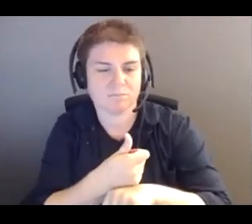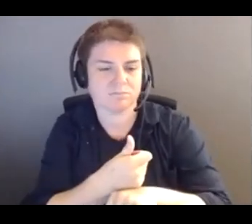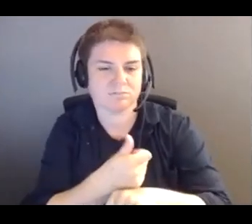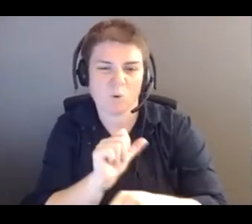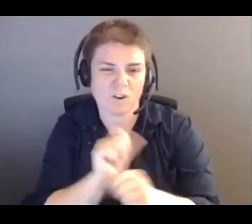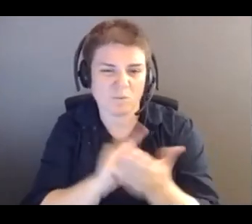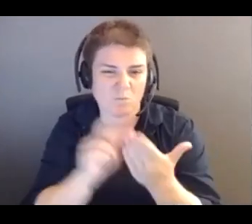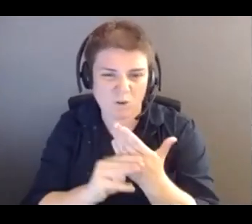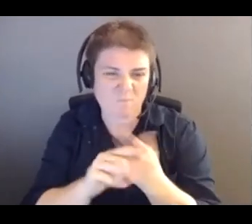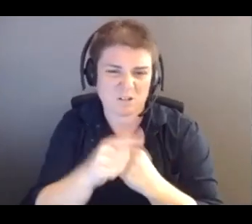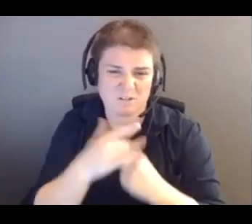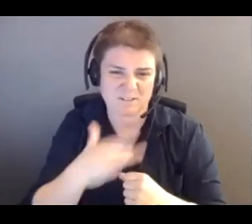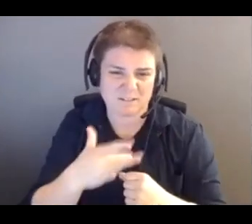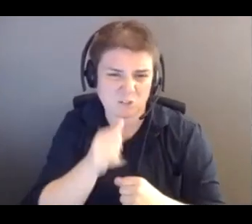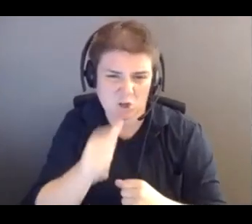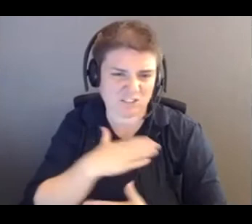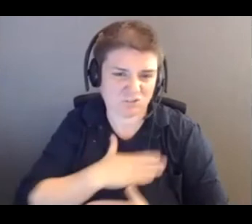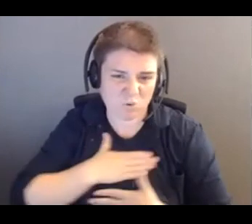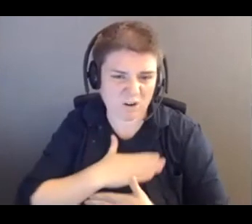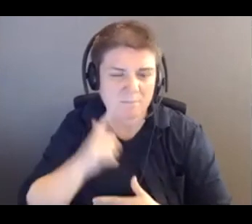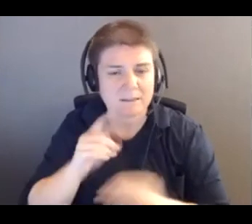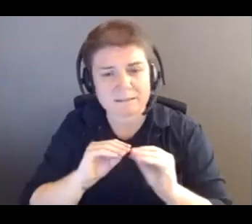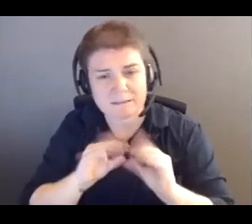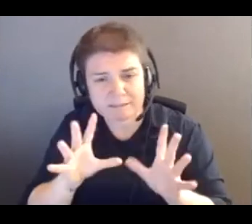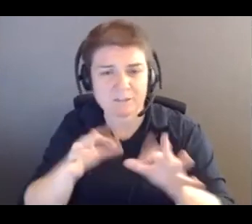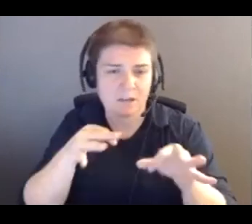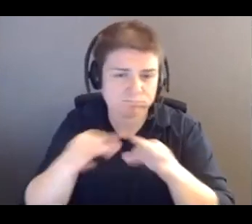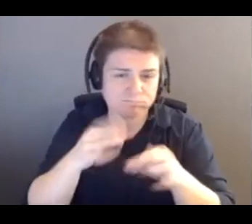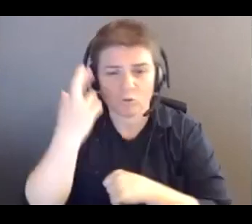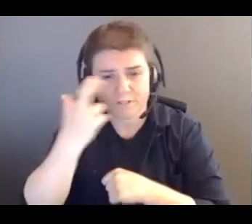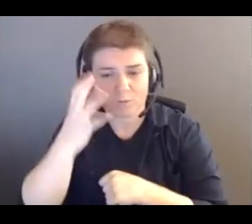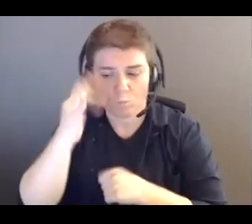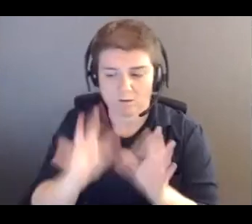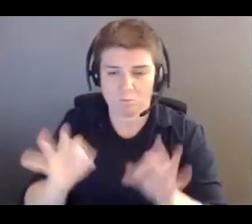but they have clearly articulated why it is important to them and their communities. They